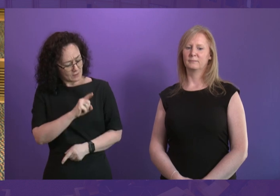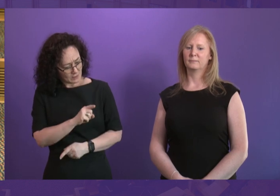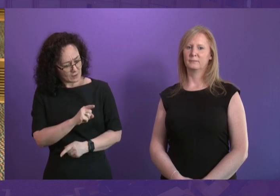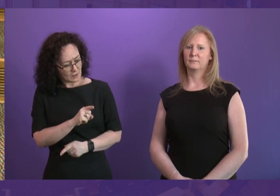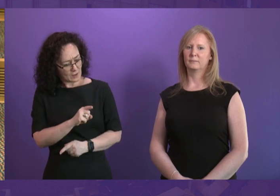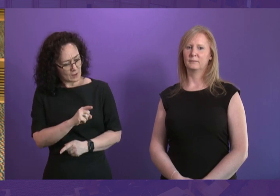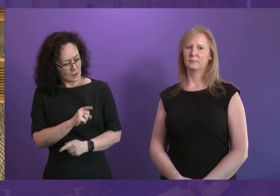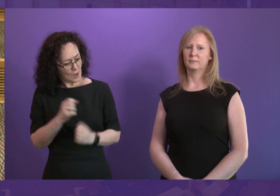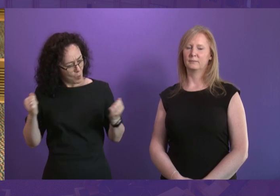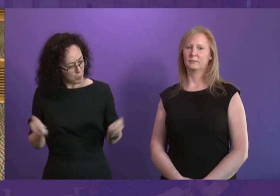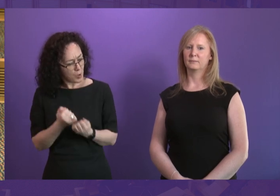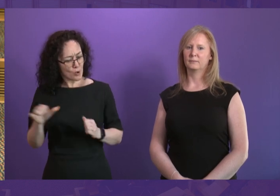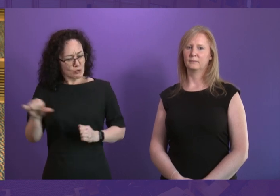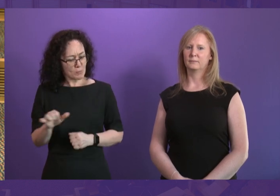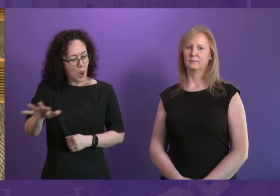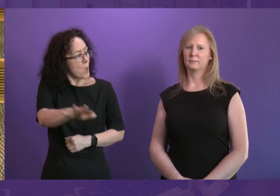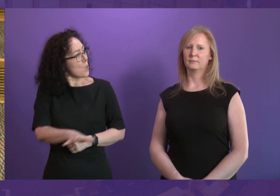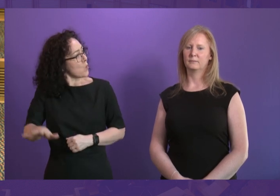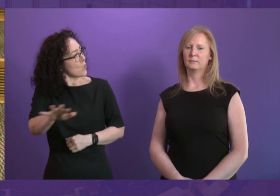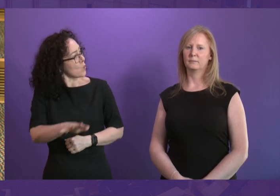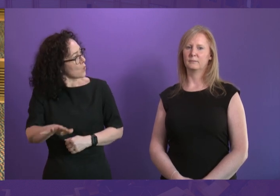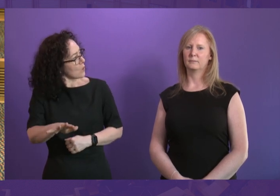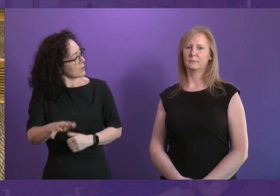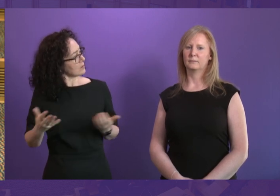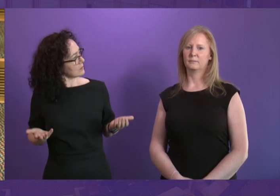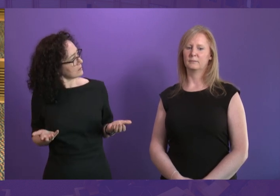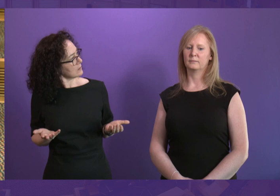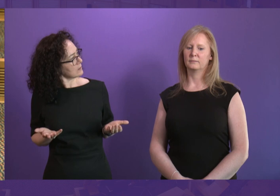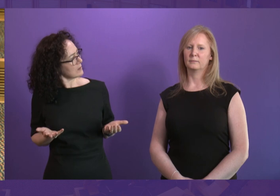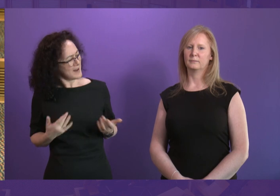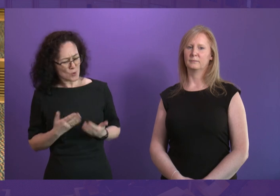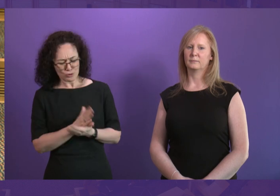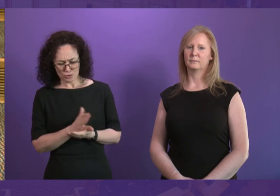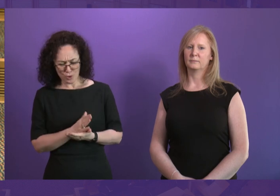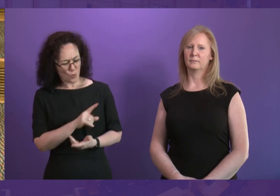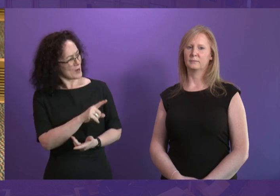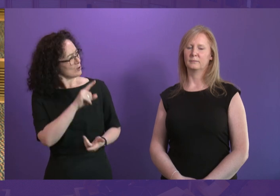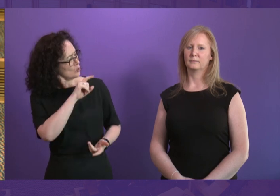lie with politicians elected as locally as possible.” I am not sure when they changed their minds.